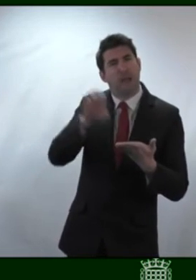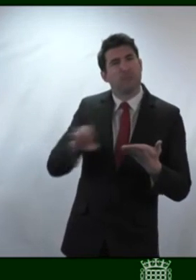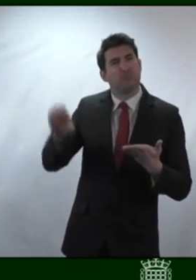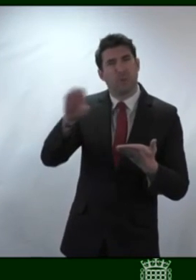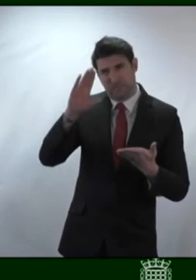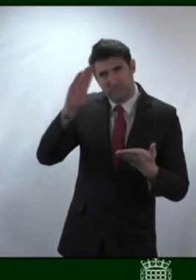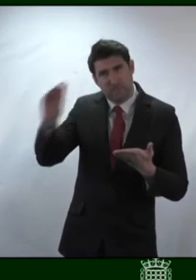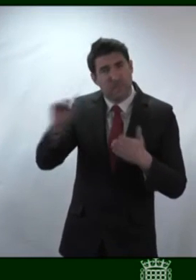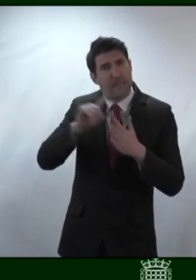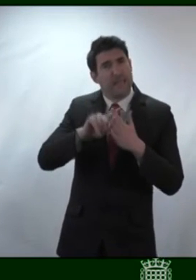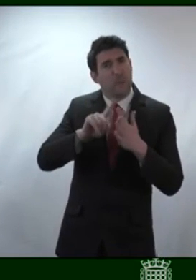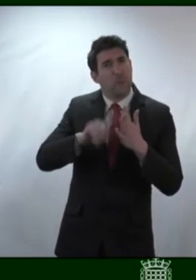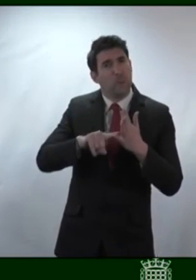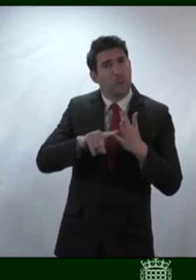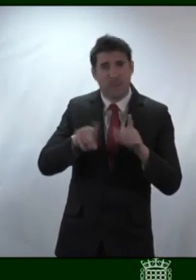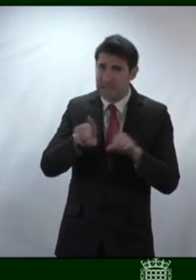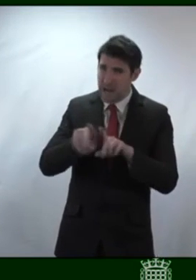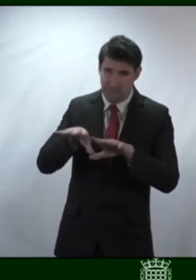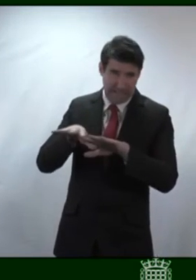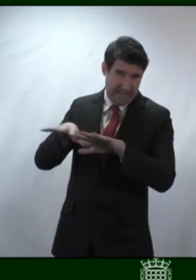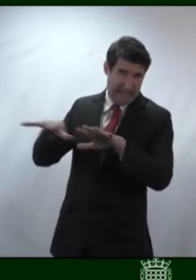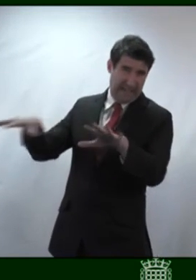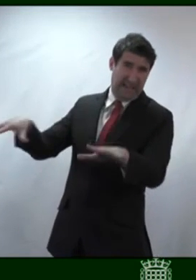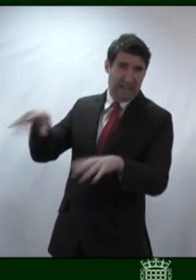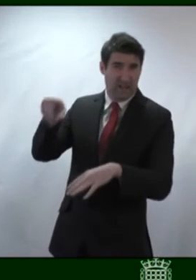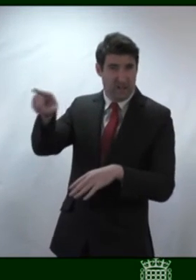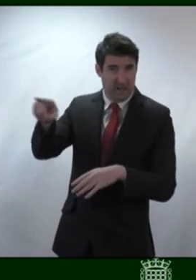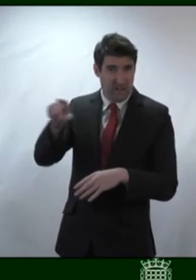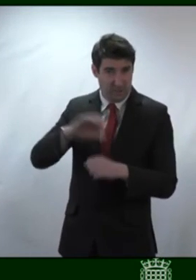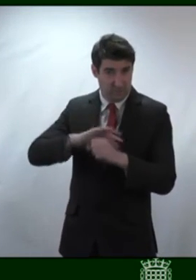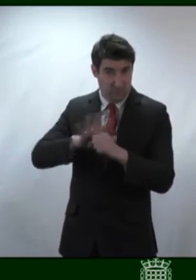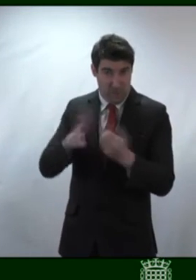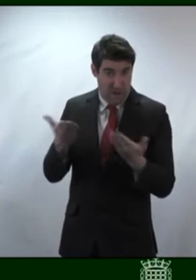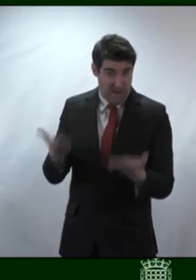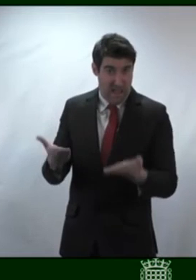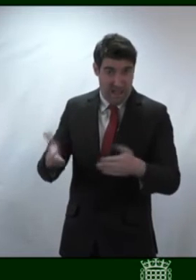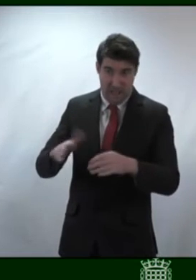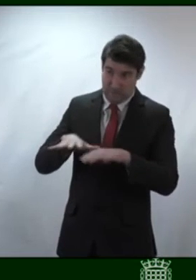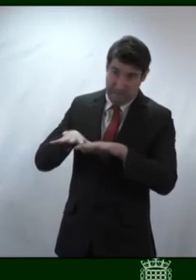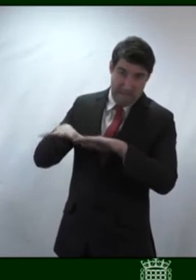Thanks to the tiering system that we have in place in large parts of the country, and thanks to the